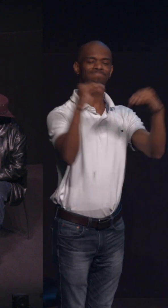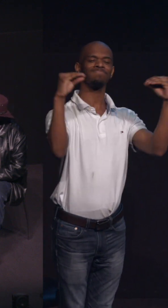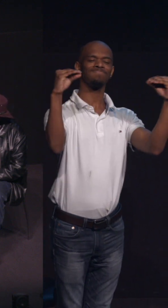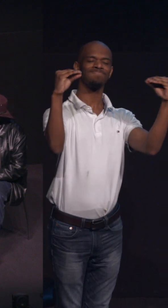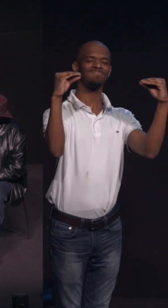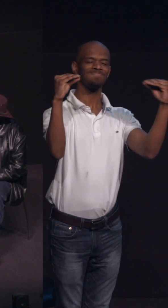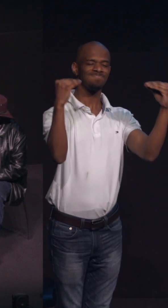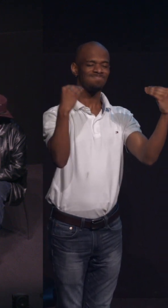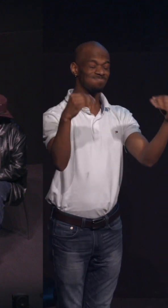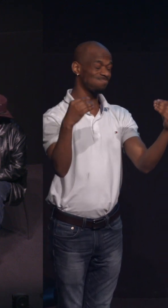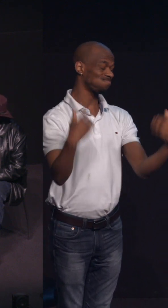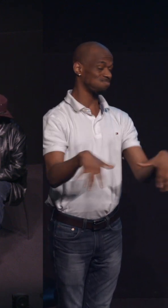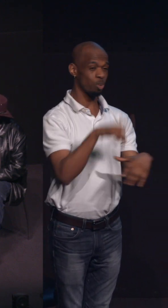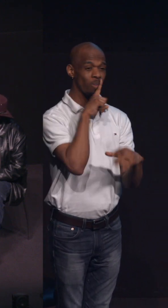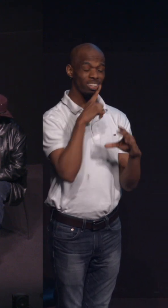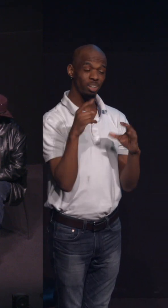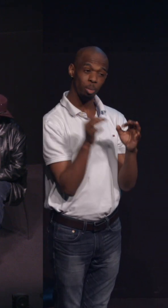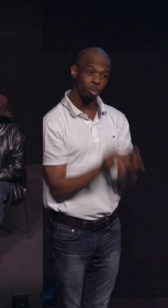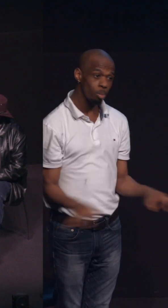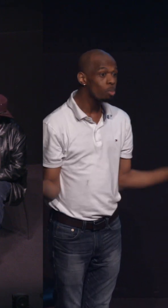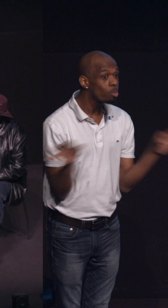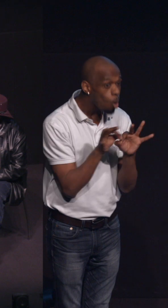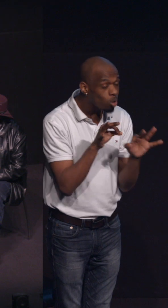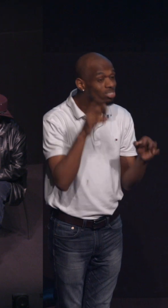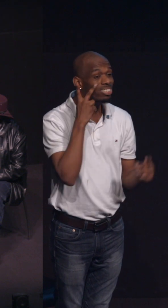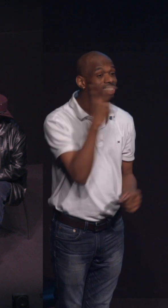important and it's like, and looking at this Black man right